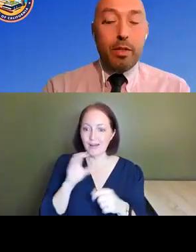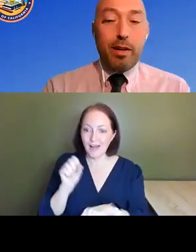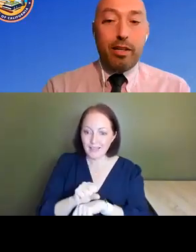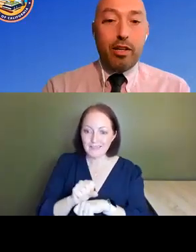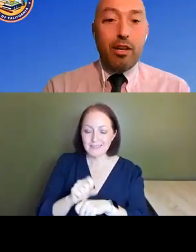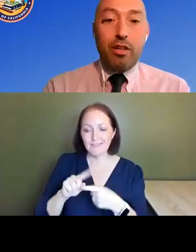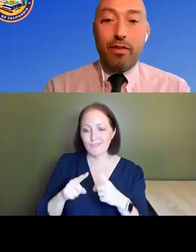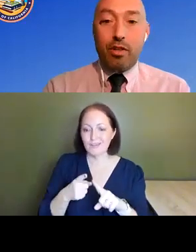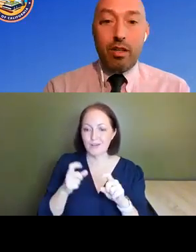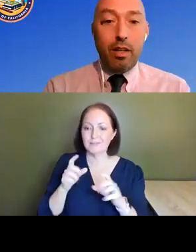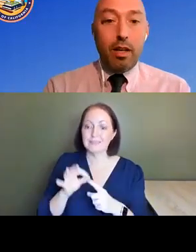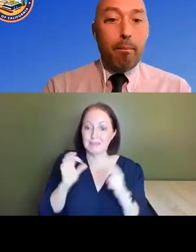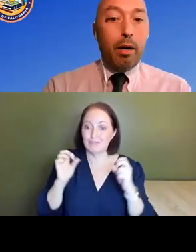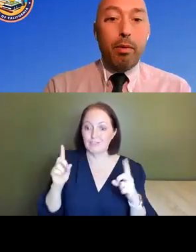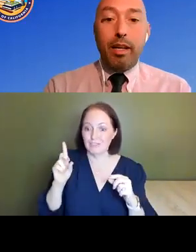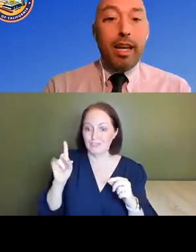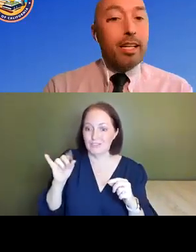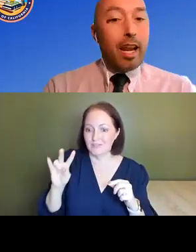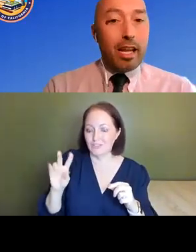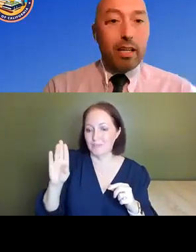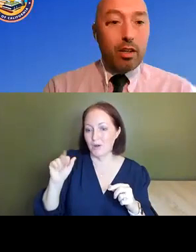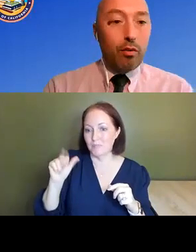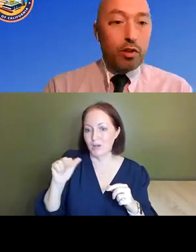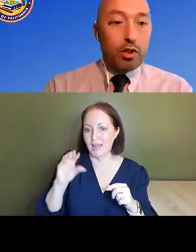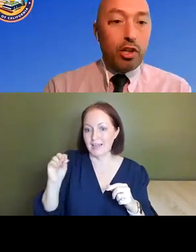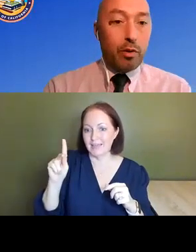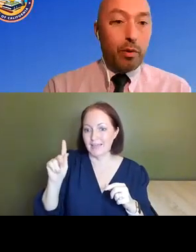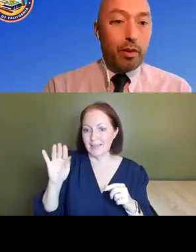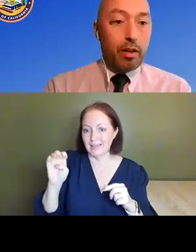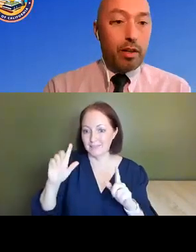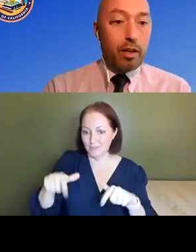from the Special Education Division Barbara and Katie over to you.